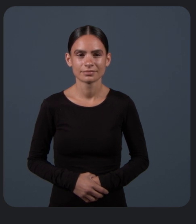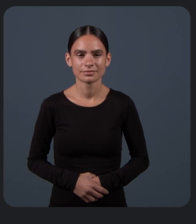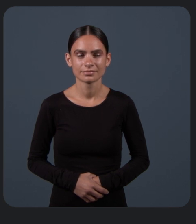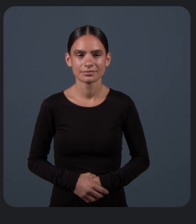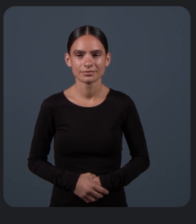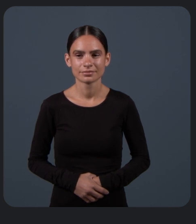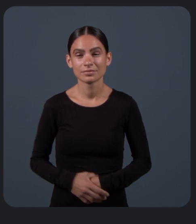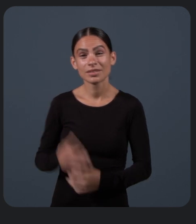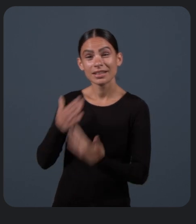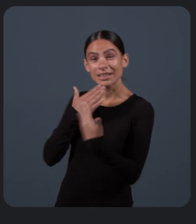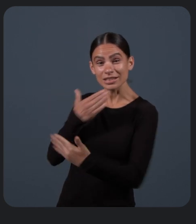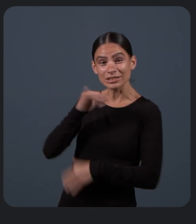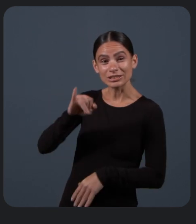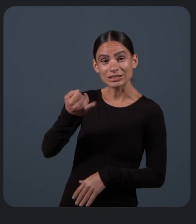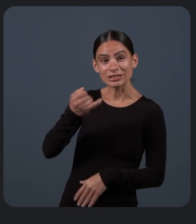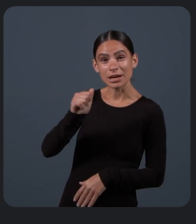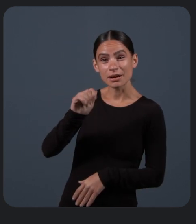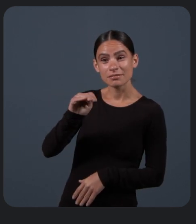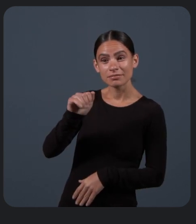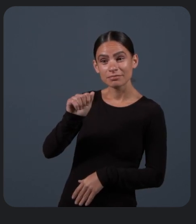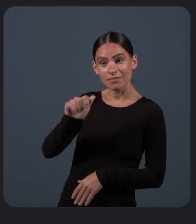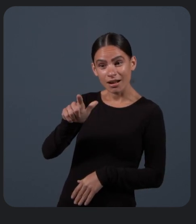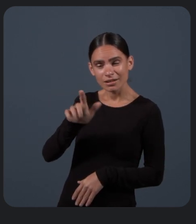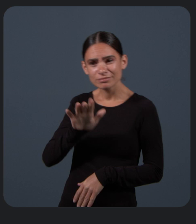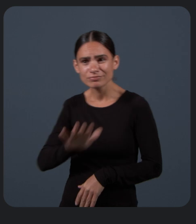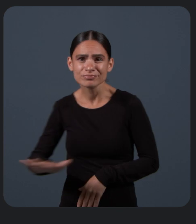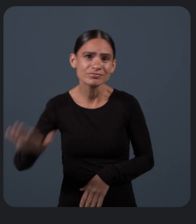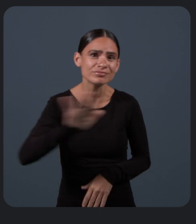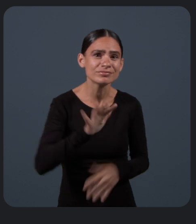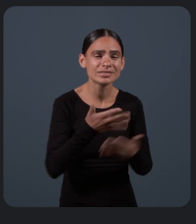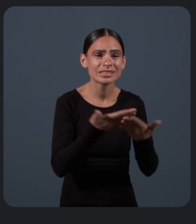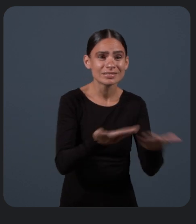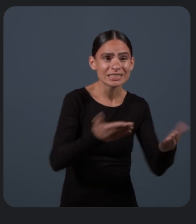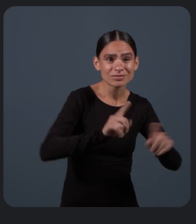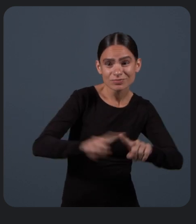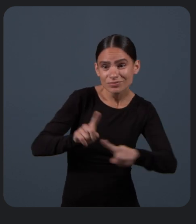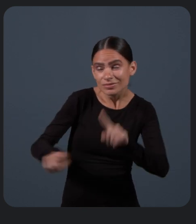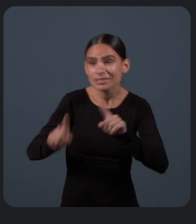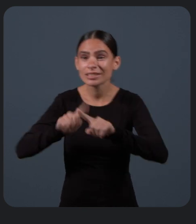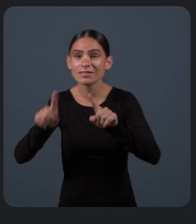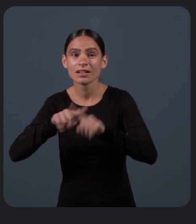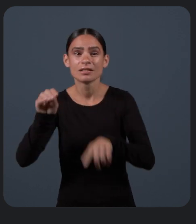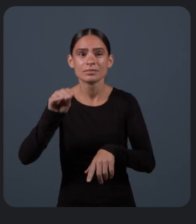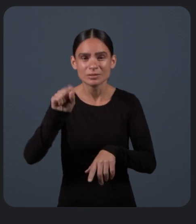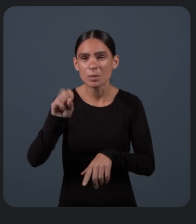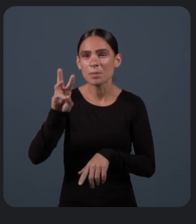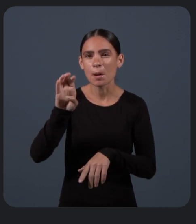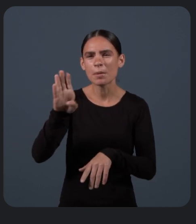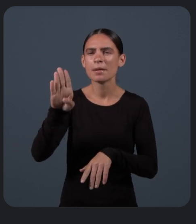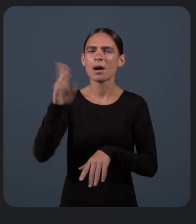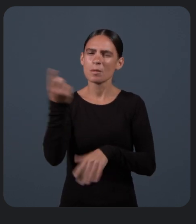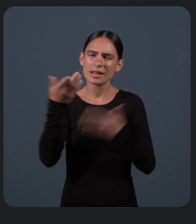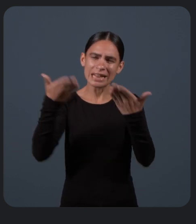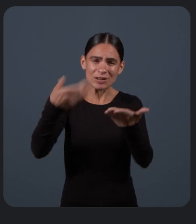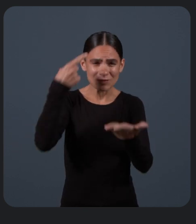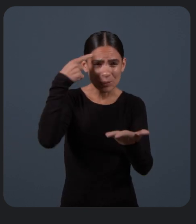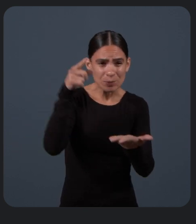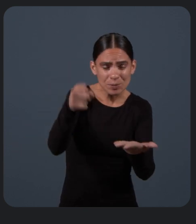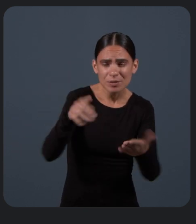Thanks, Jamal. Across devices and operating systems, the web's there for you. It's an open, inclusive platform that